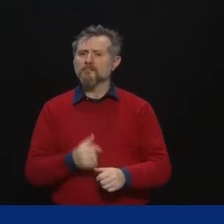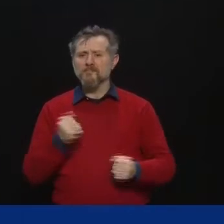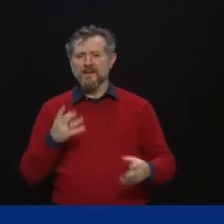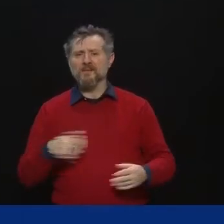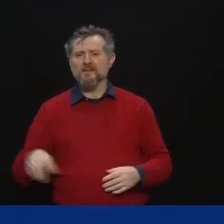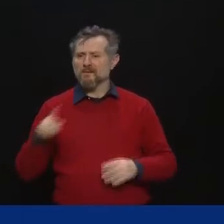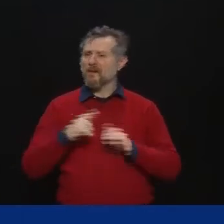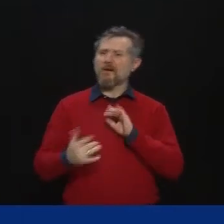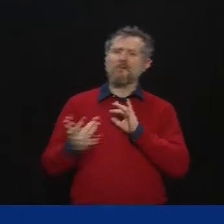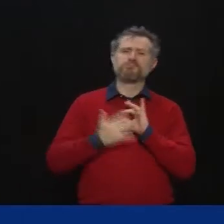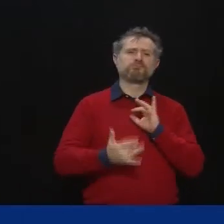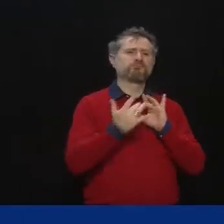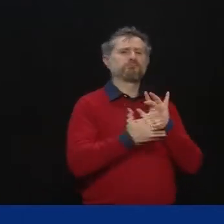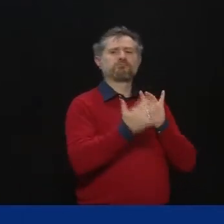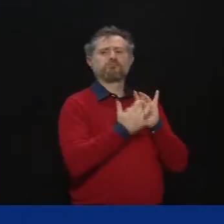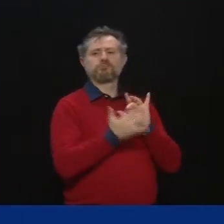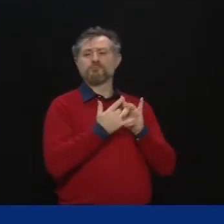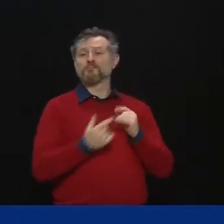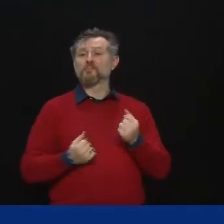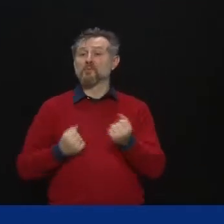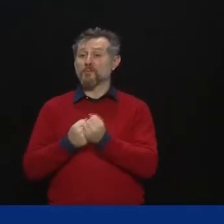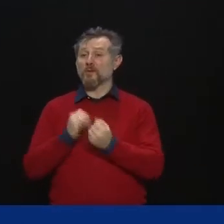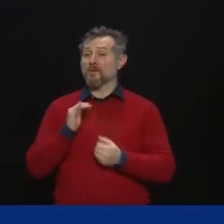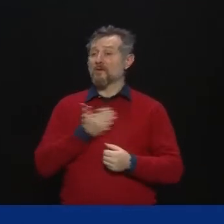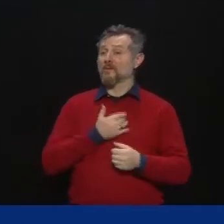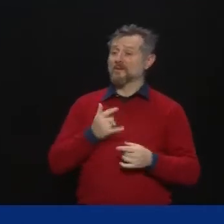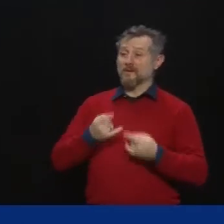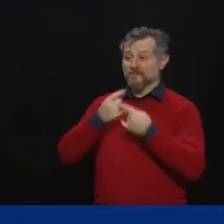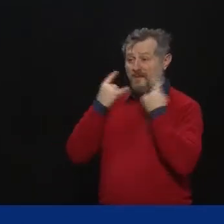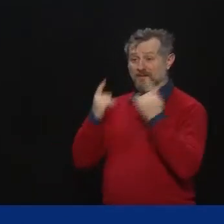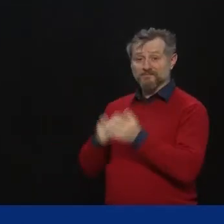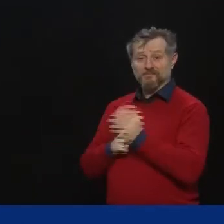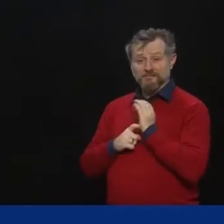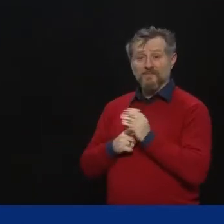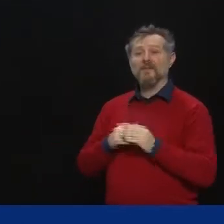WE APPRECIATE THOSE ON THE FRONTLINES AND I WANT TO THANK THE COUNTY LEADERS DOING THE RIGHT THING. I HAVE HEARD FROM A NUMBER OF